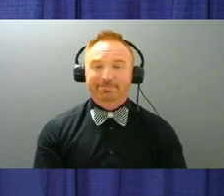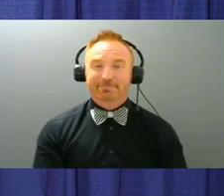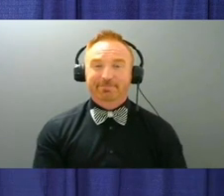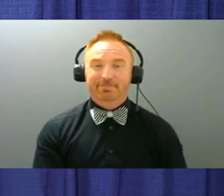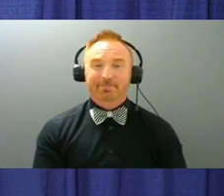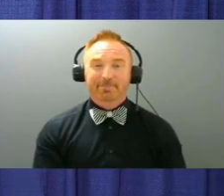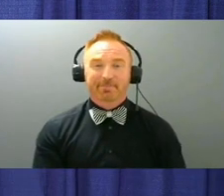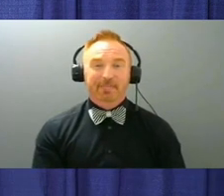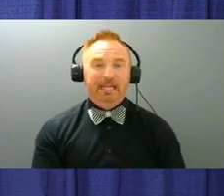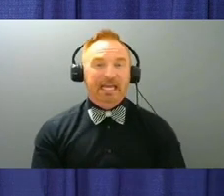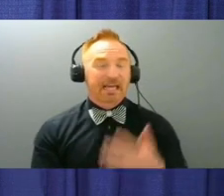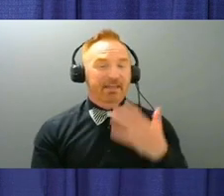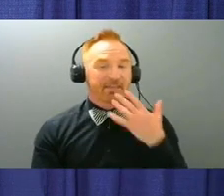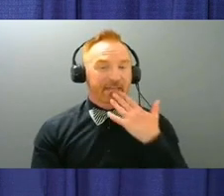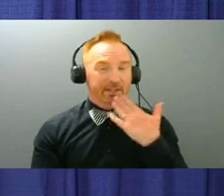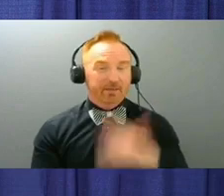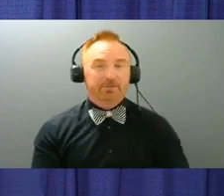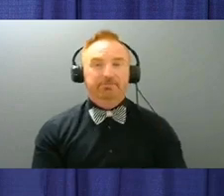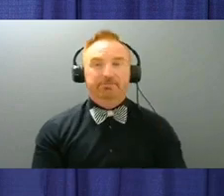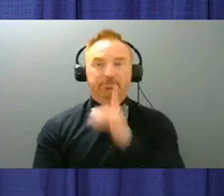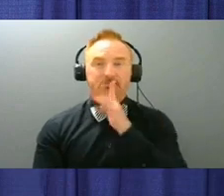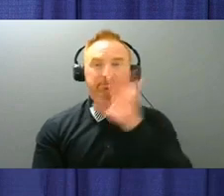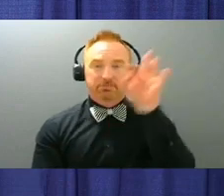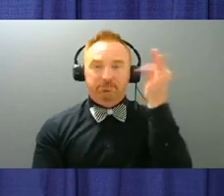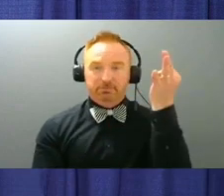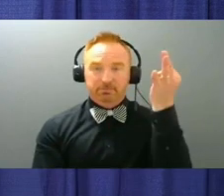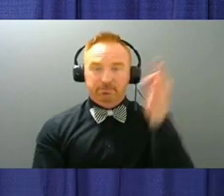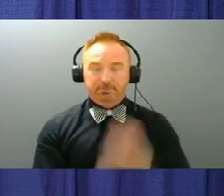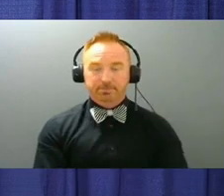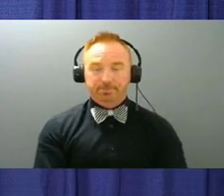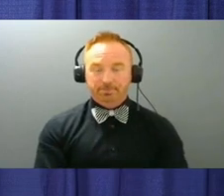Reporter: Thank you very much.